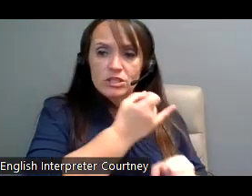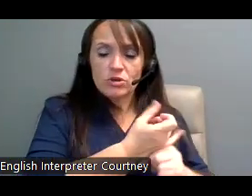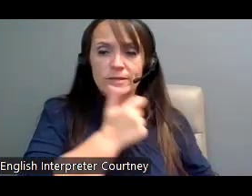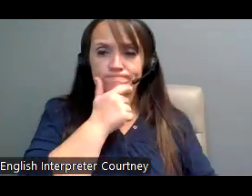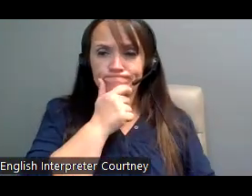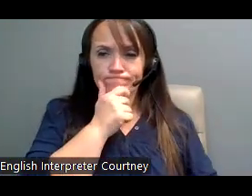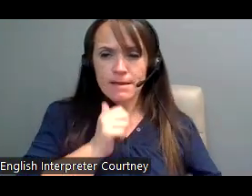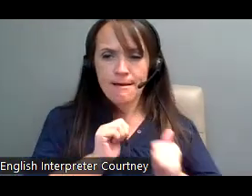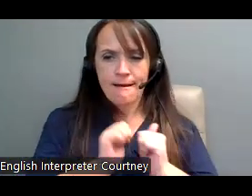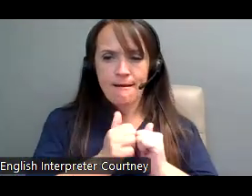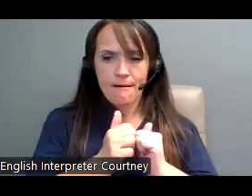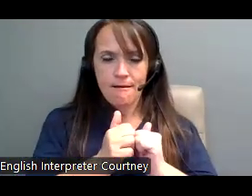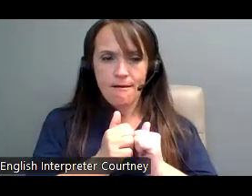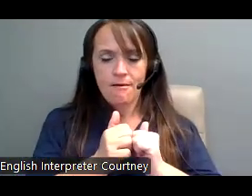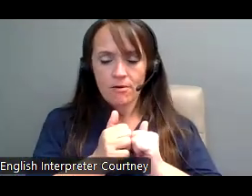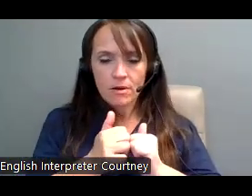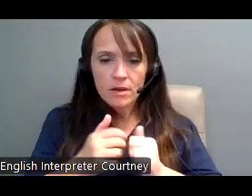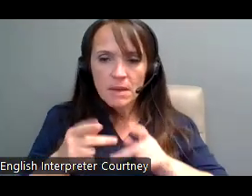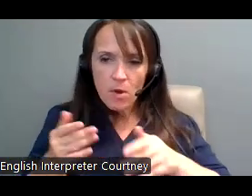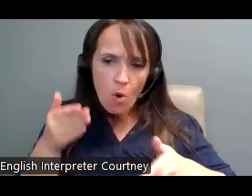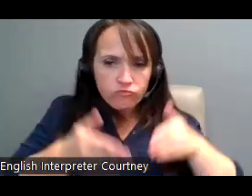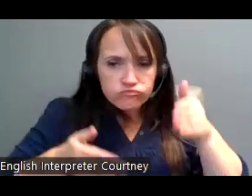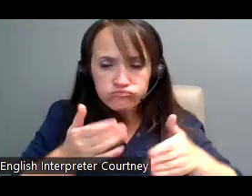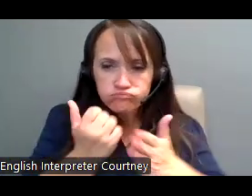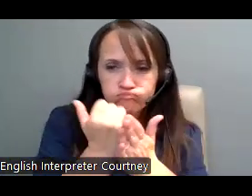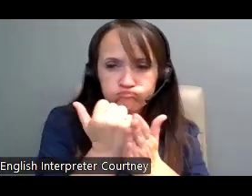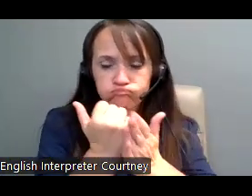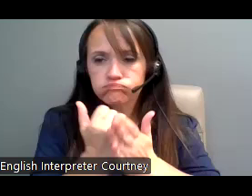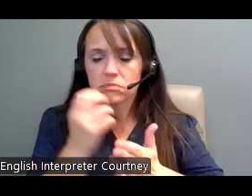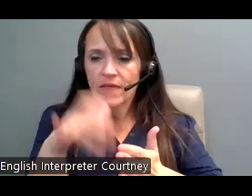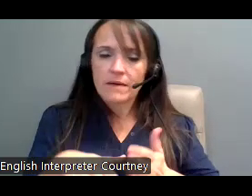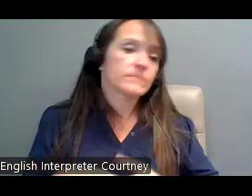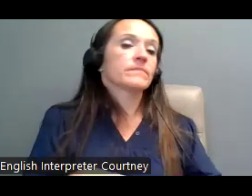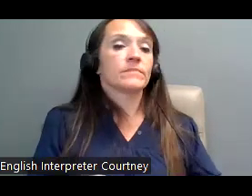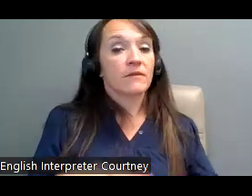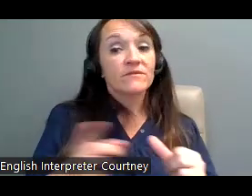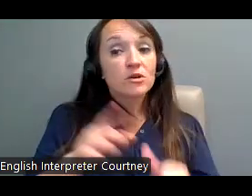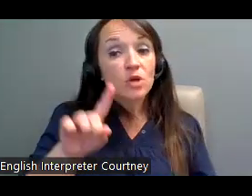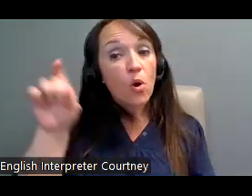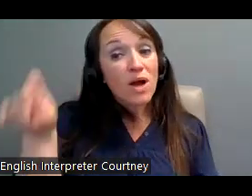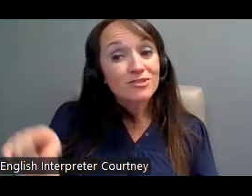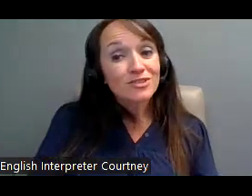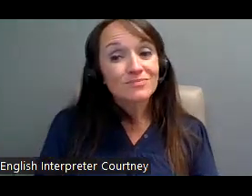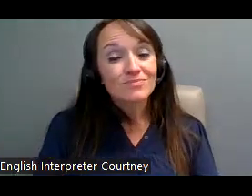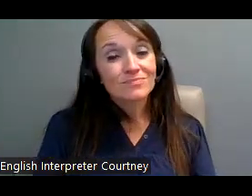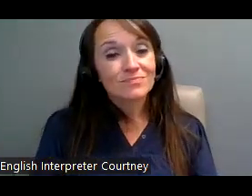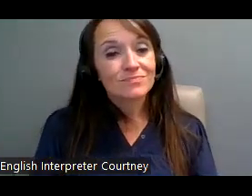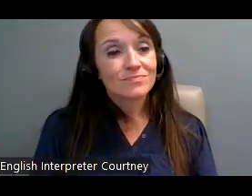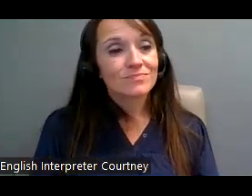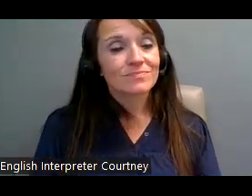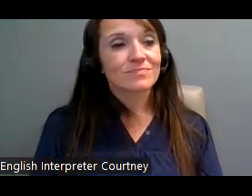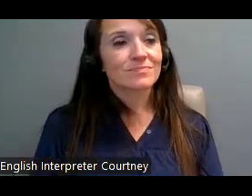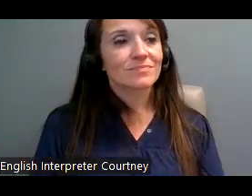Anna Maria we have our first question. What does the individual employment